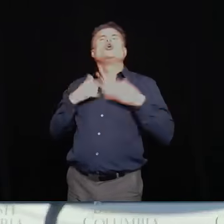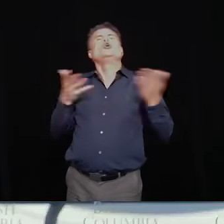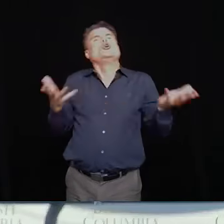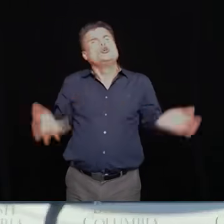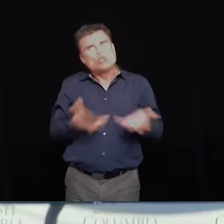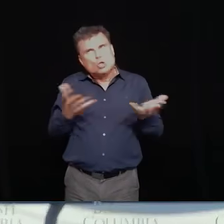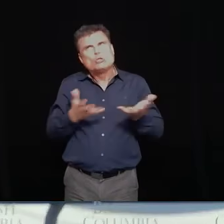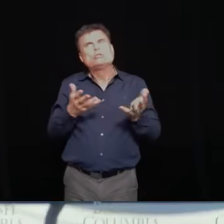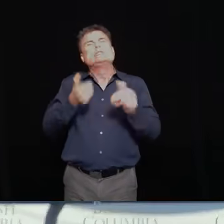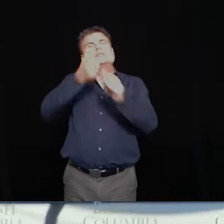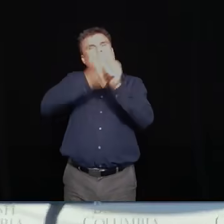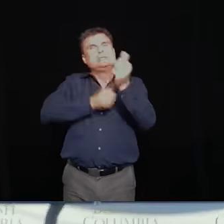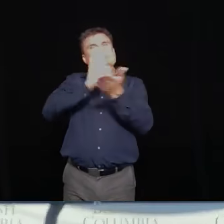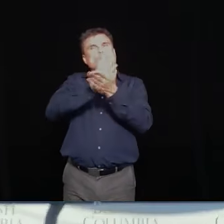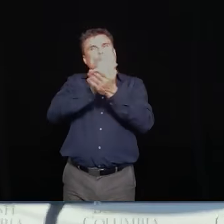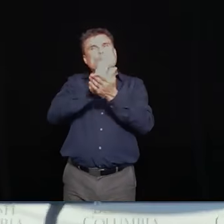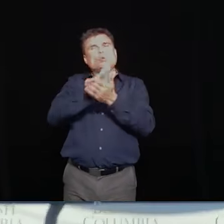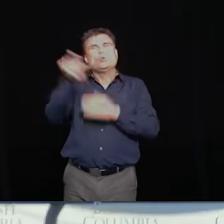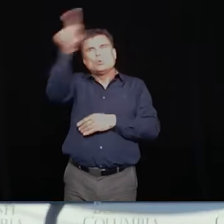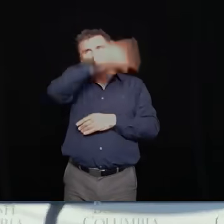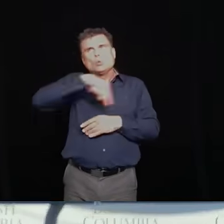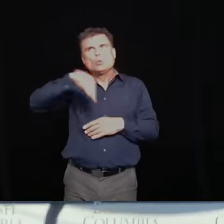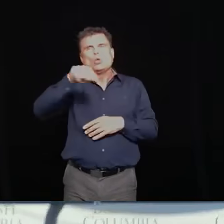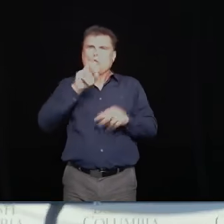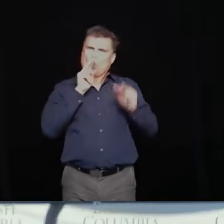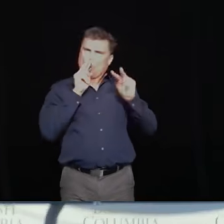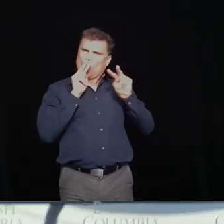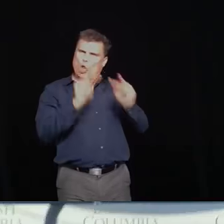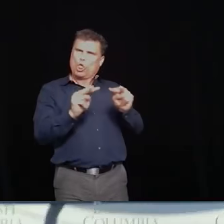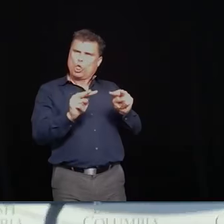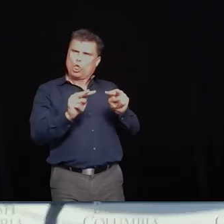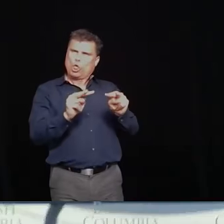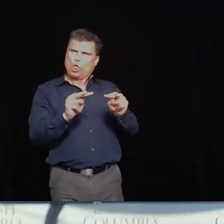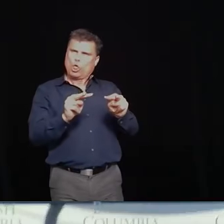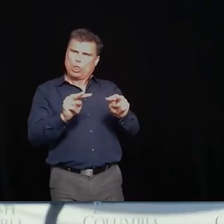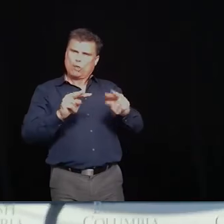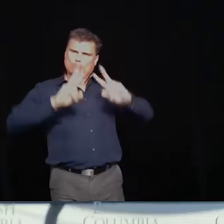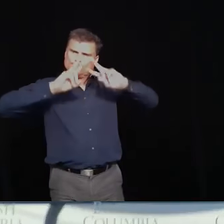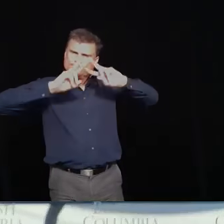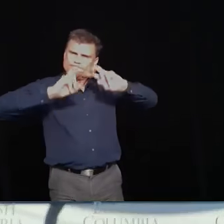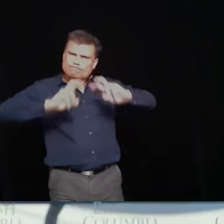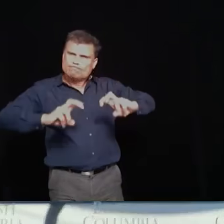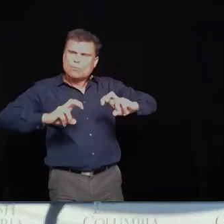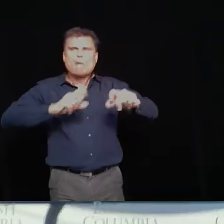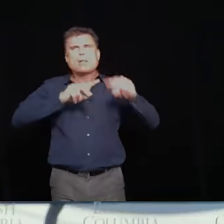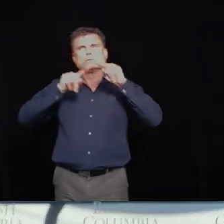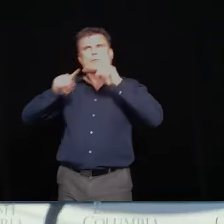back to university and we need to rethink what that means for us in all aspects of our life going forward.